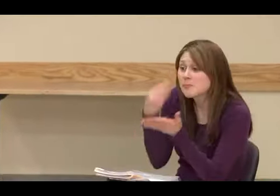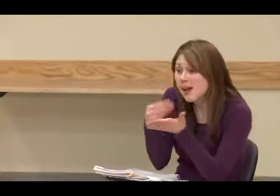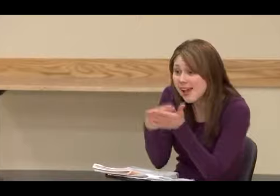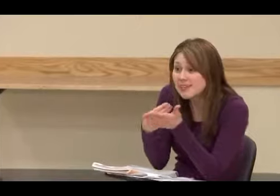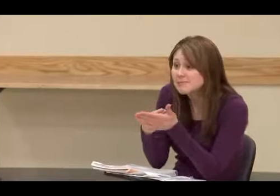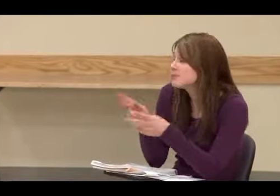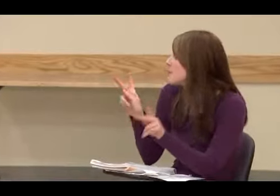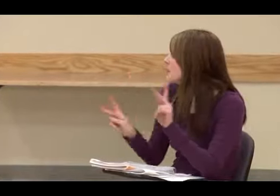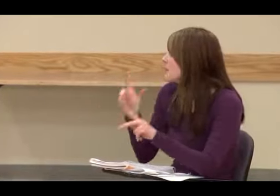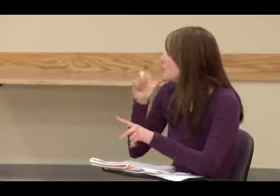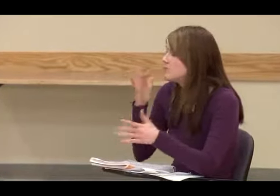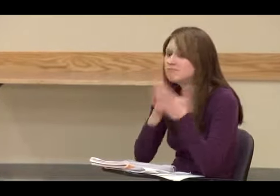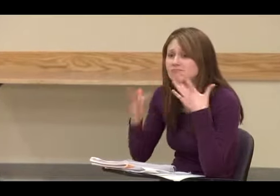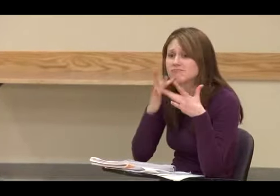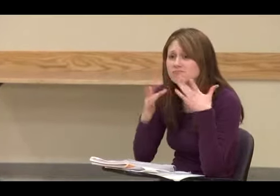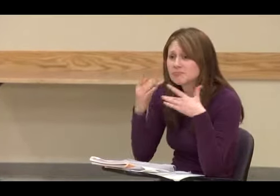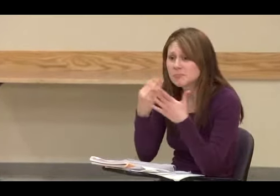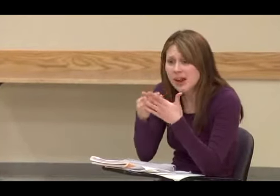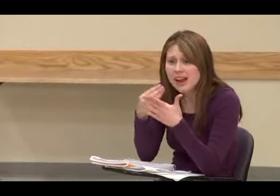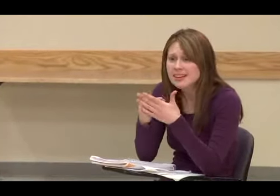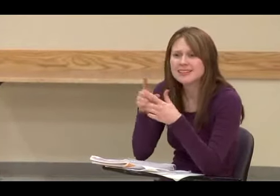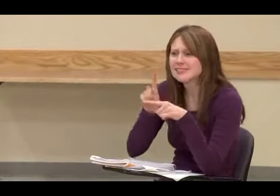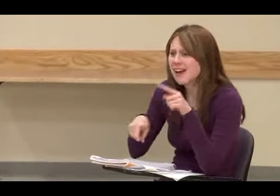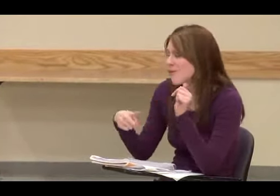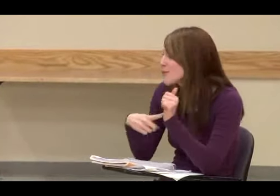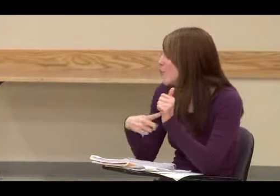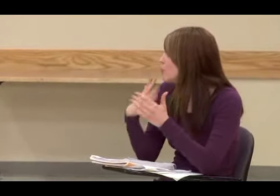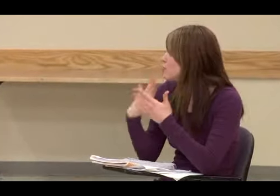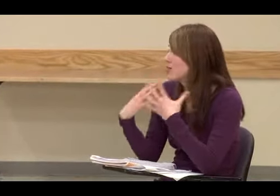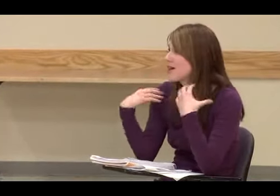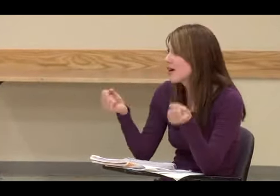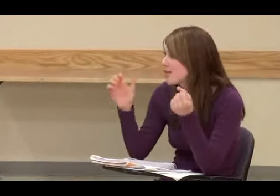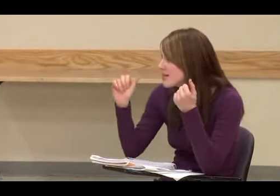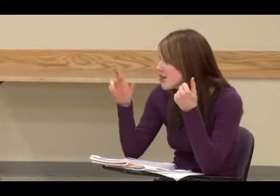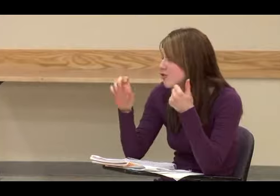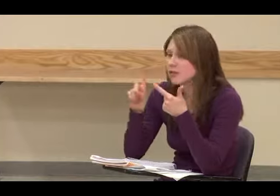Money. People who are poor don't get good healthcare or can't afford healthy food